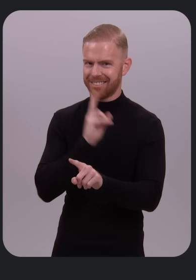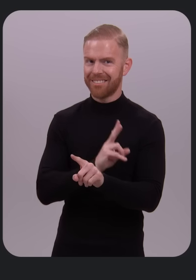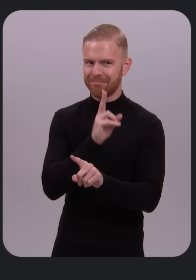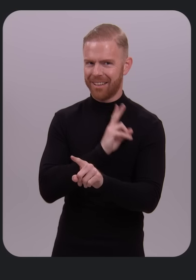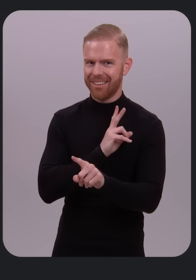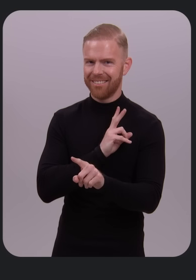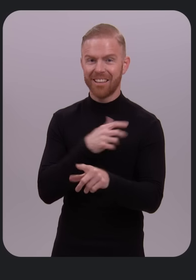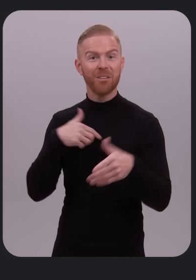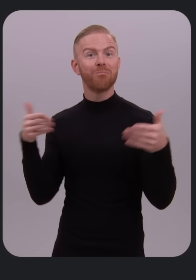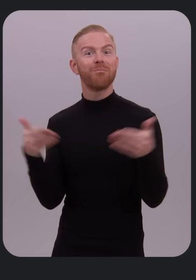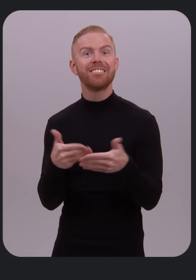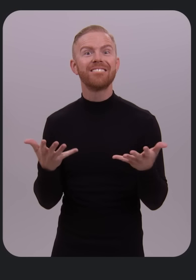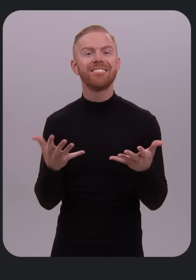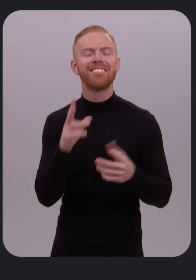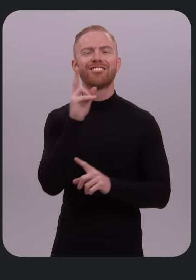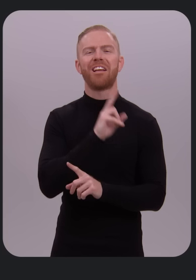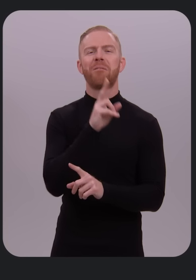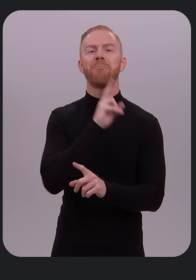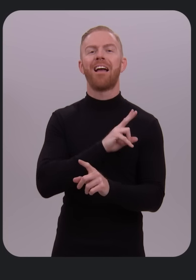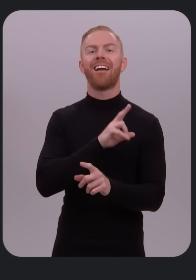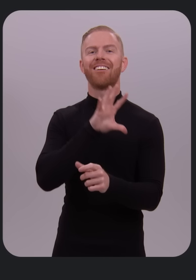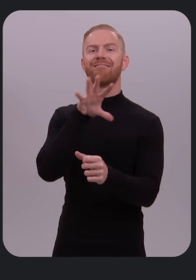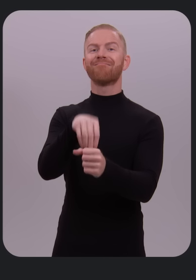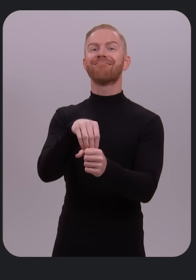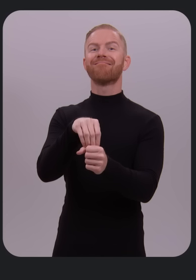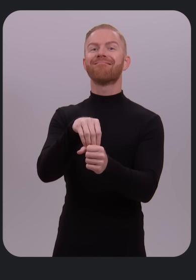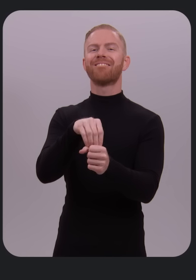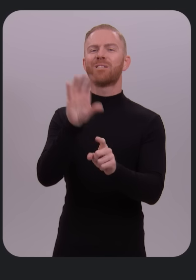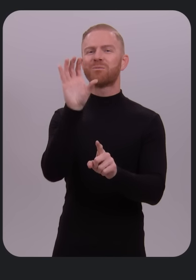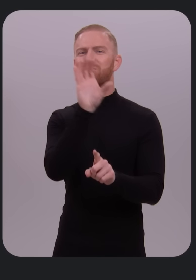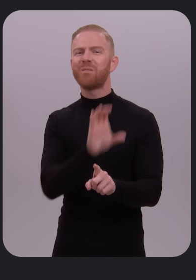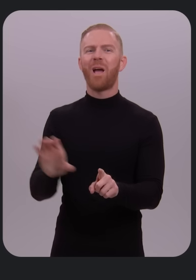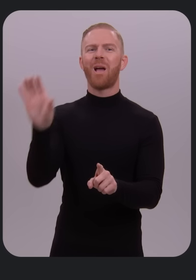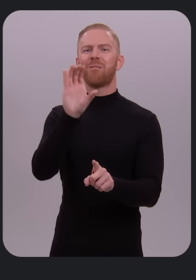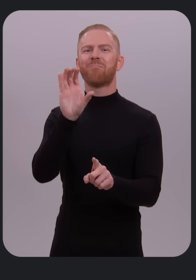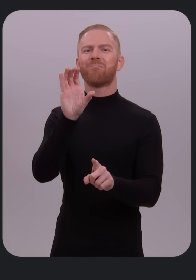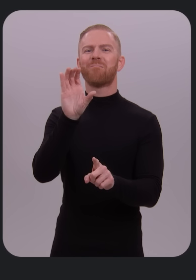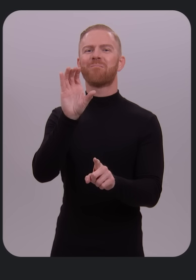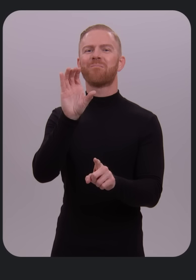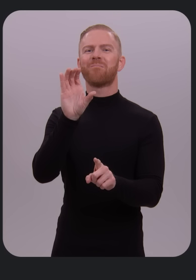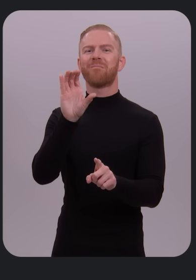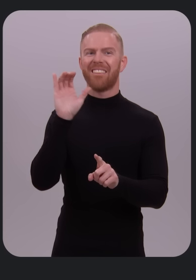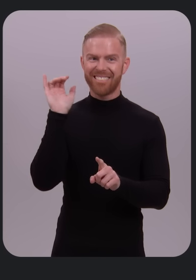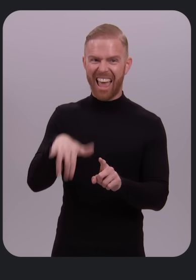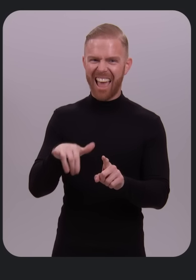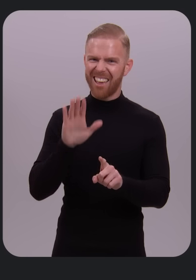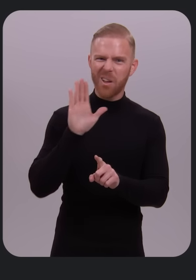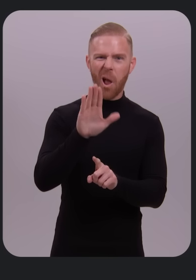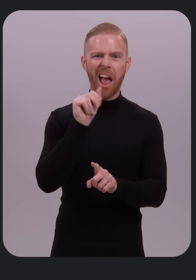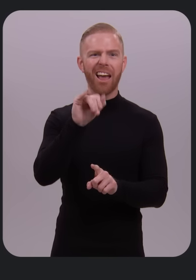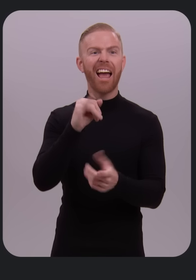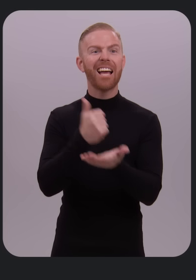We're introducing Gemini in Chrome. This will be your AI assistant that's there for you as you